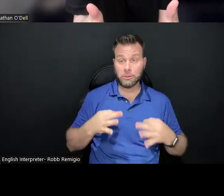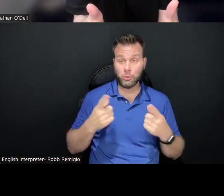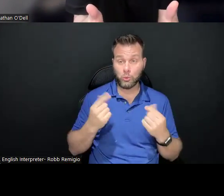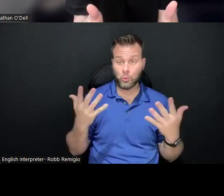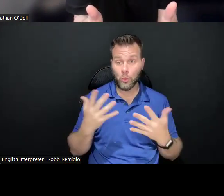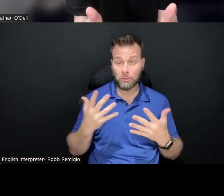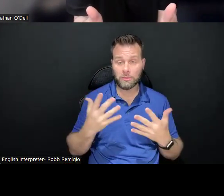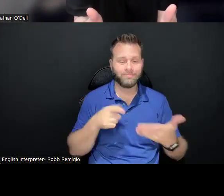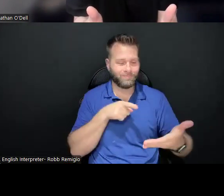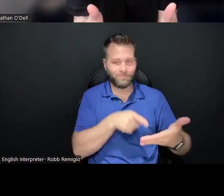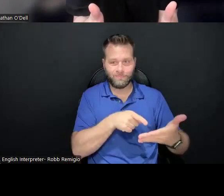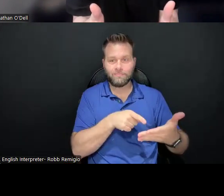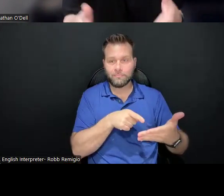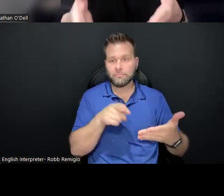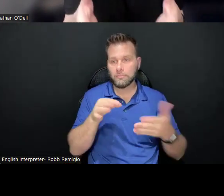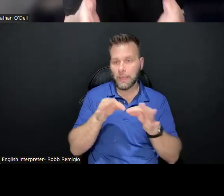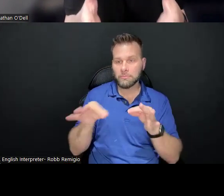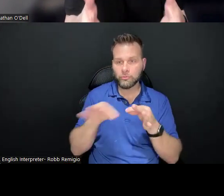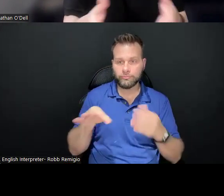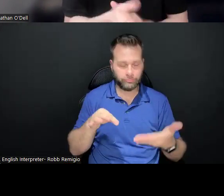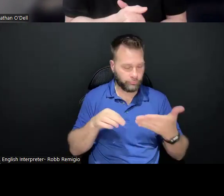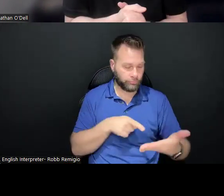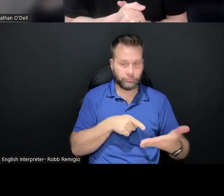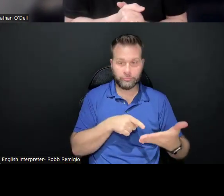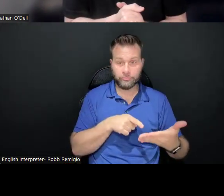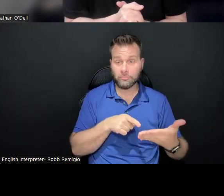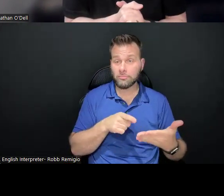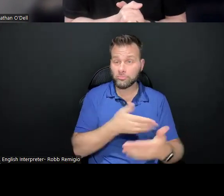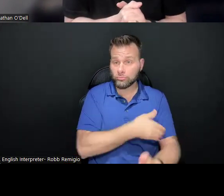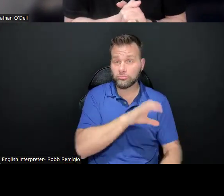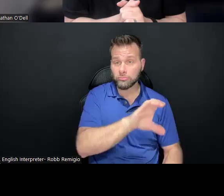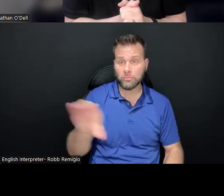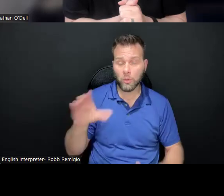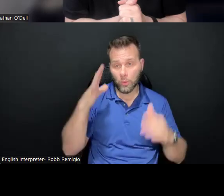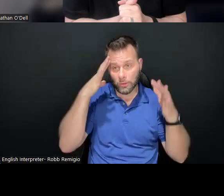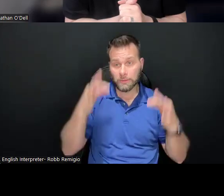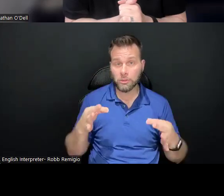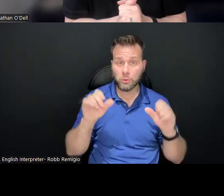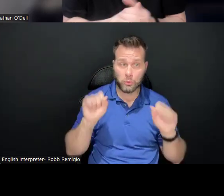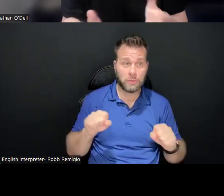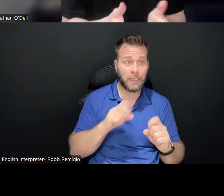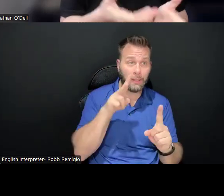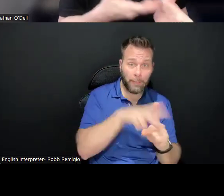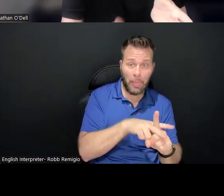decision for myself. I am going to use this. It is a decision you can make You can bring this kind of